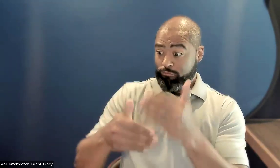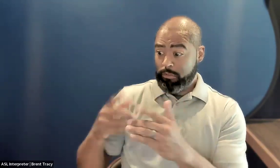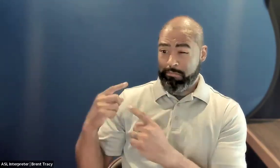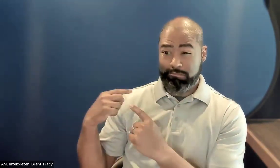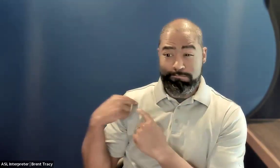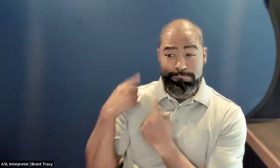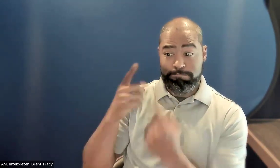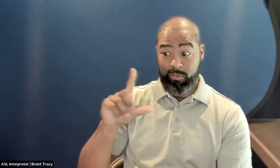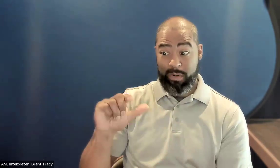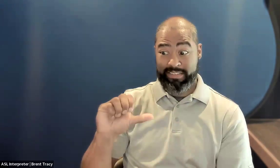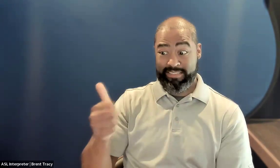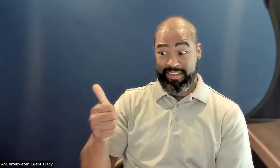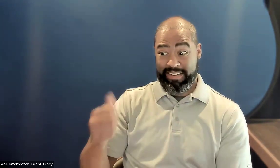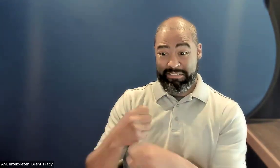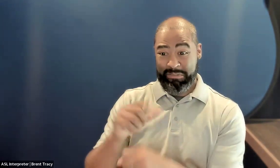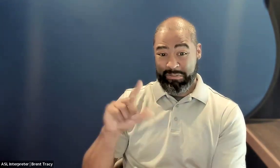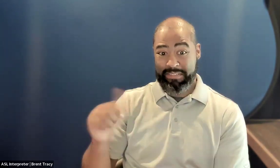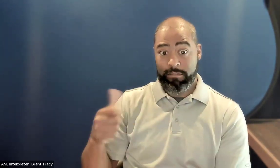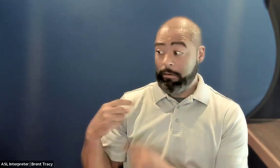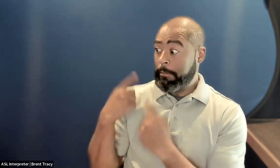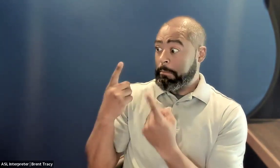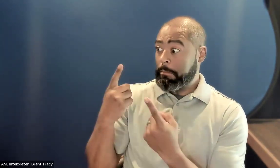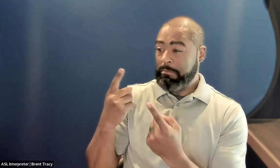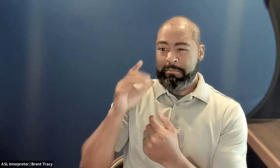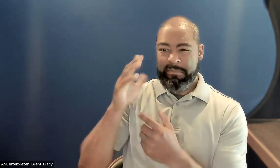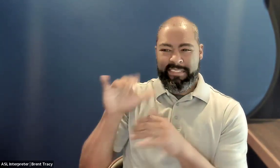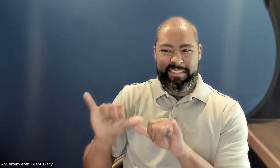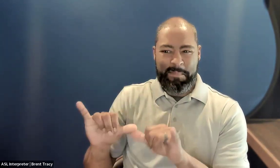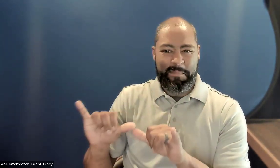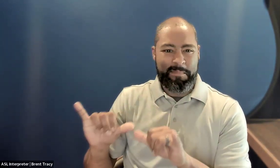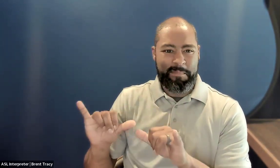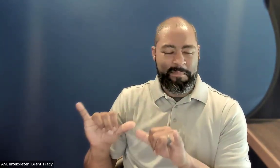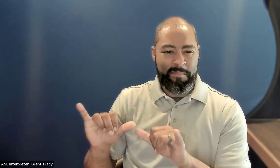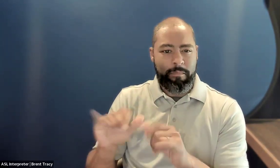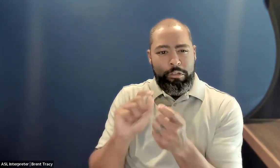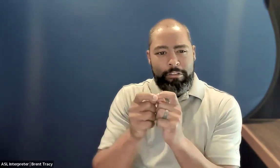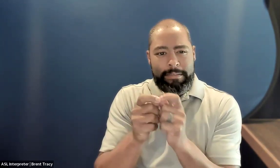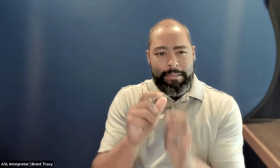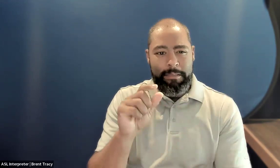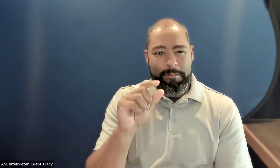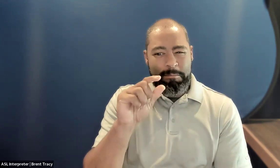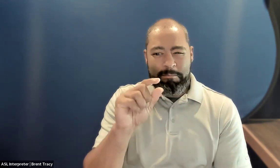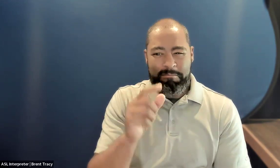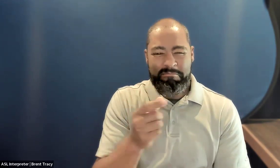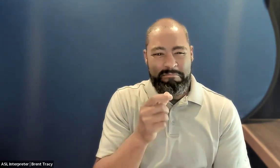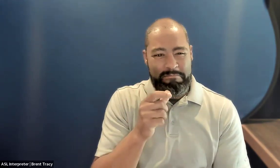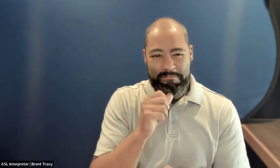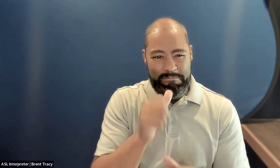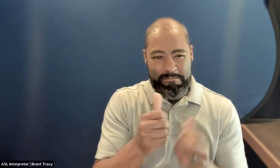However, in some of the earlier slides that Paul skipped over some of that background was the fact that through some changes